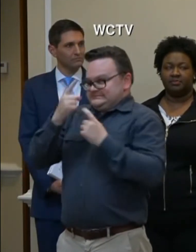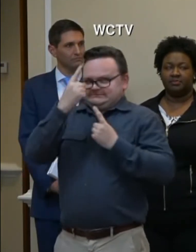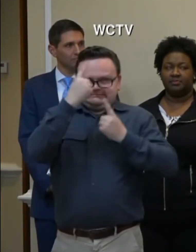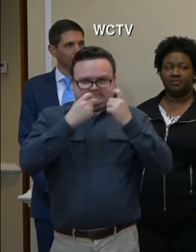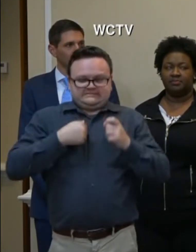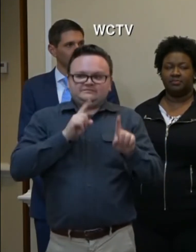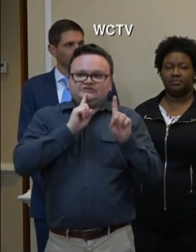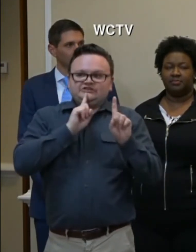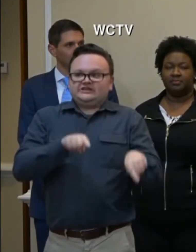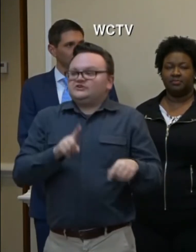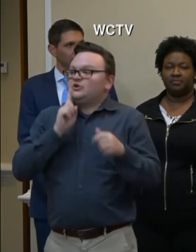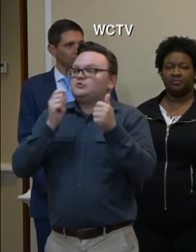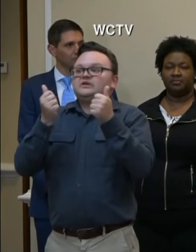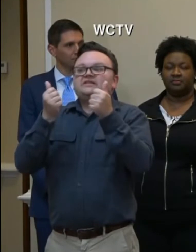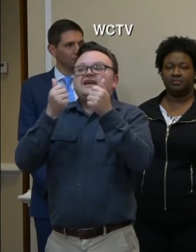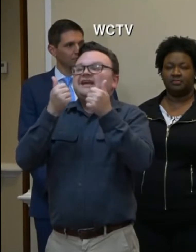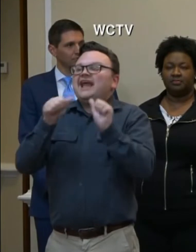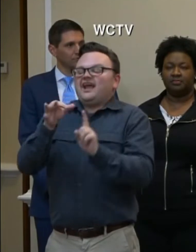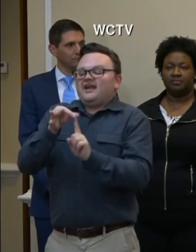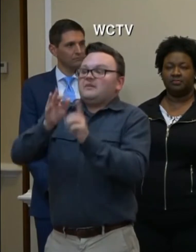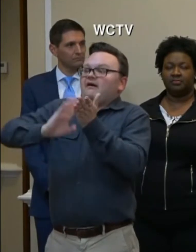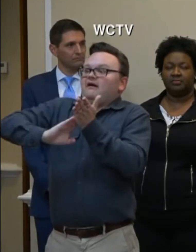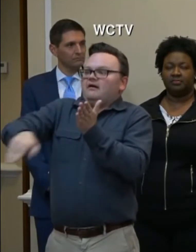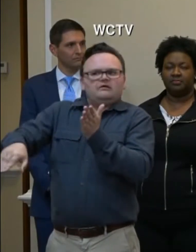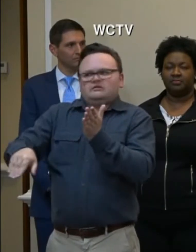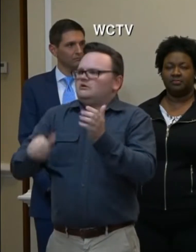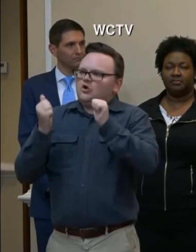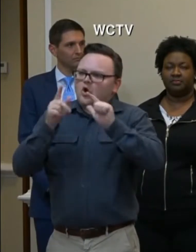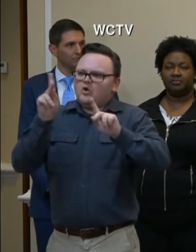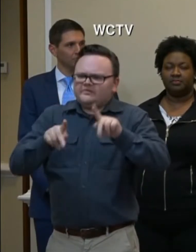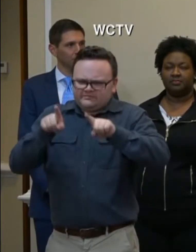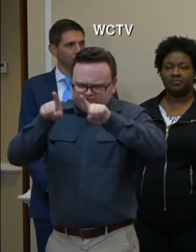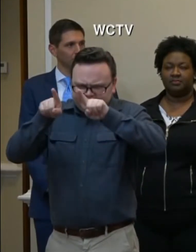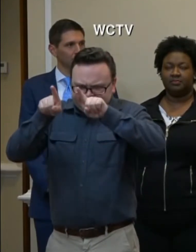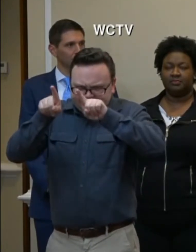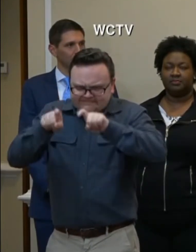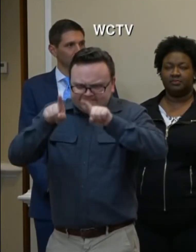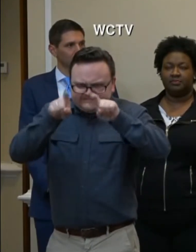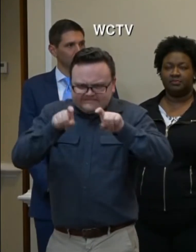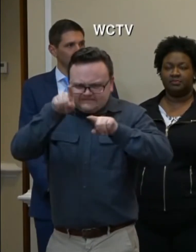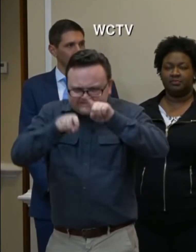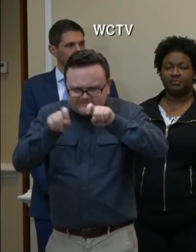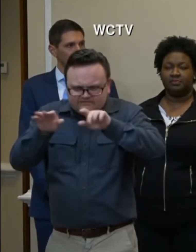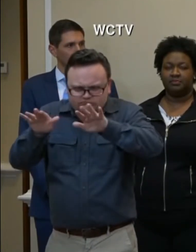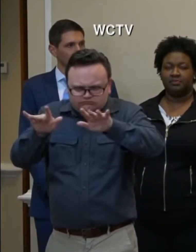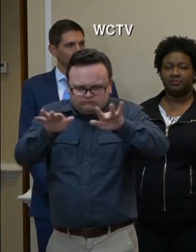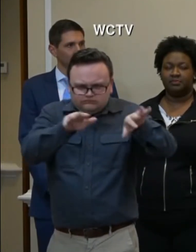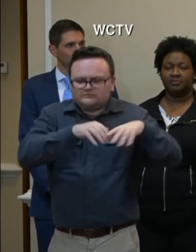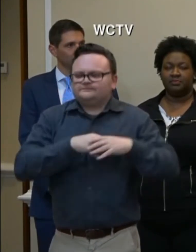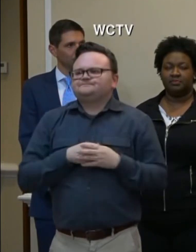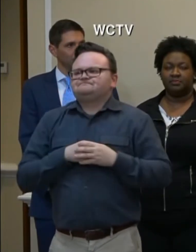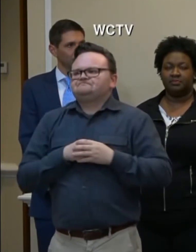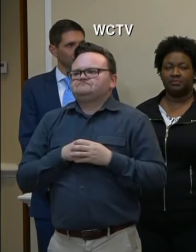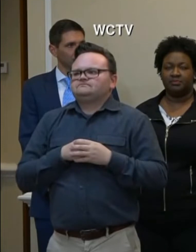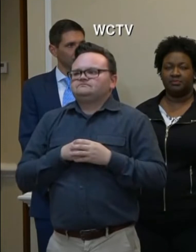exempt from the screening every provider I have visited has been unequivocal in